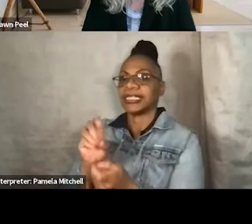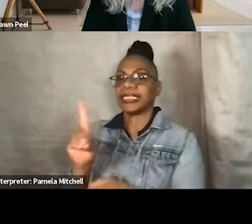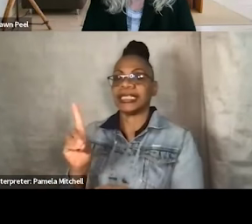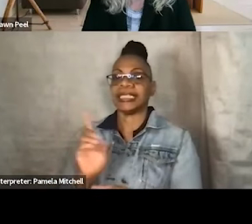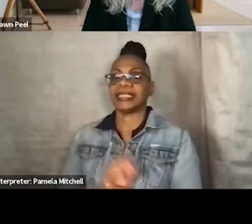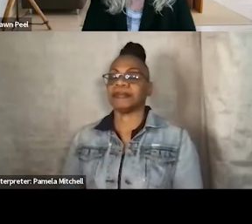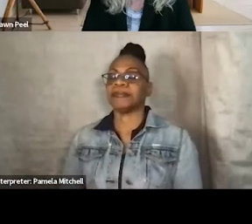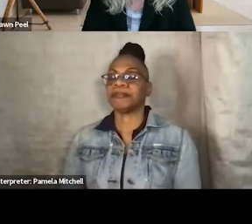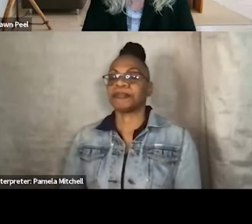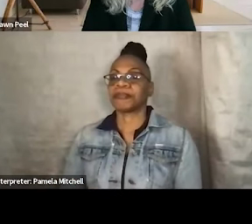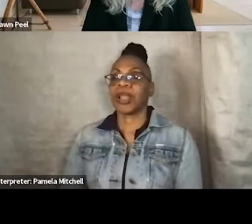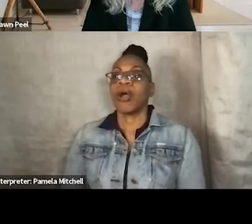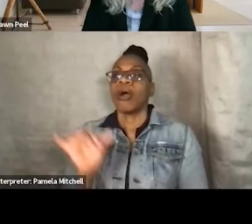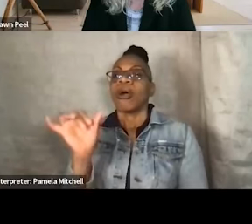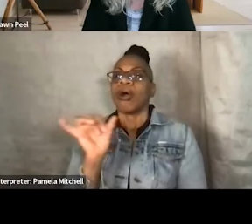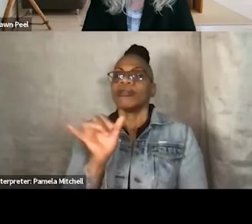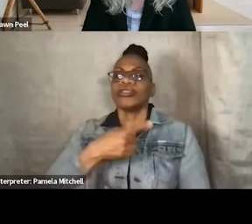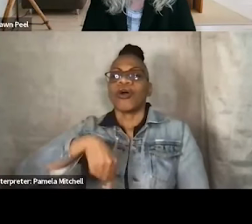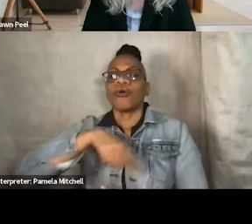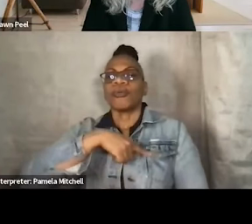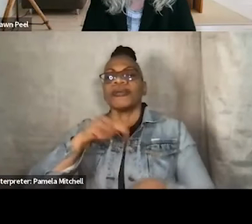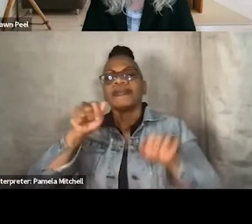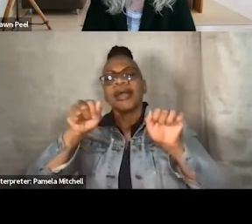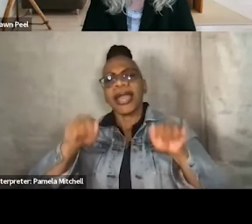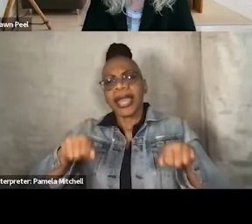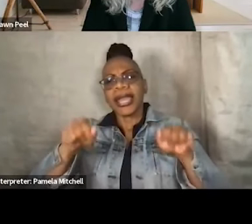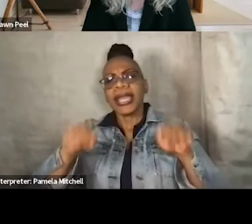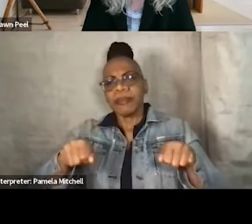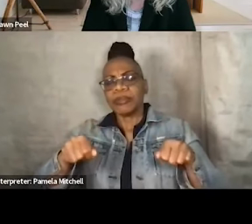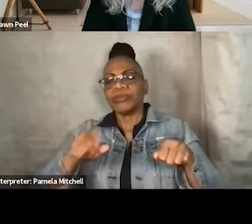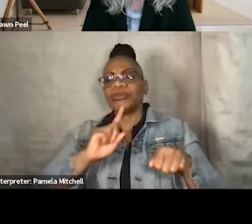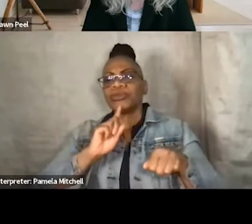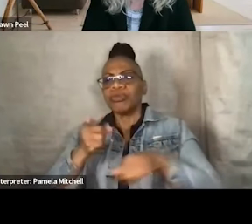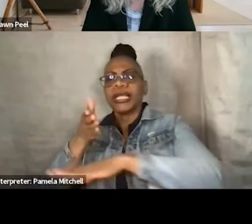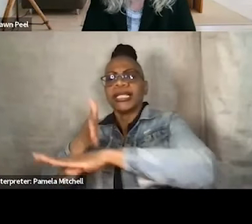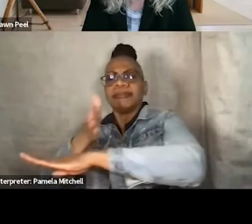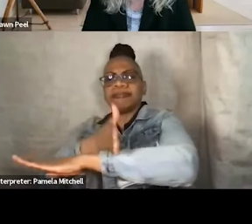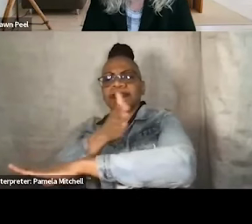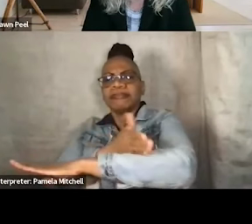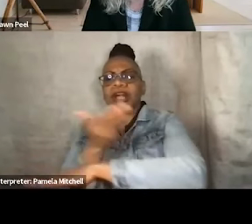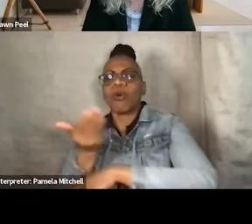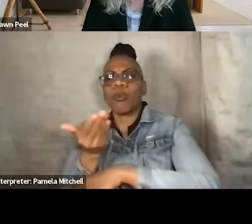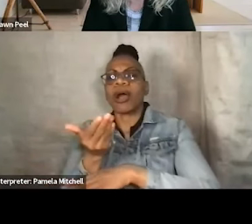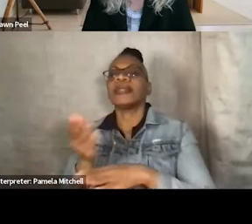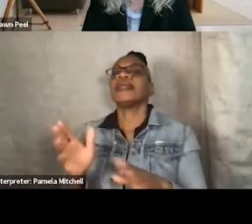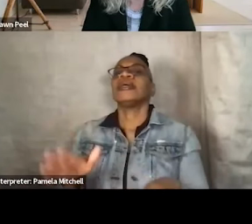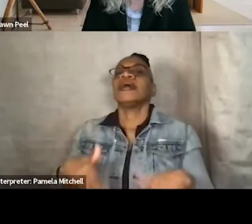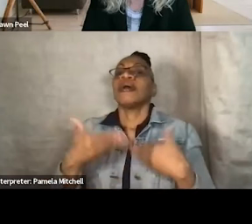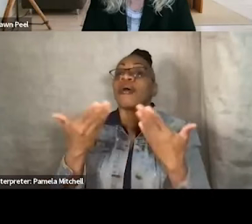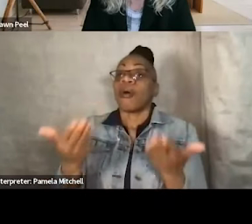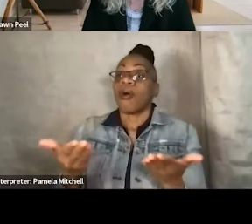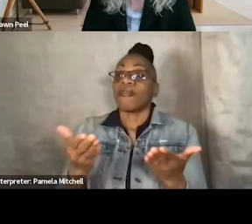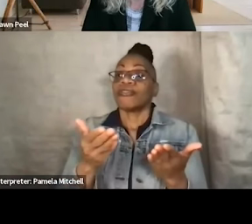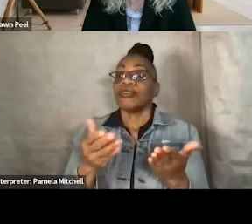And the other thing that we have been able to better align is offering transportation to individuals